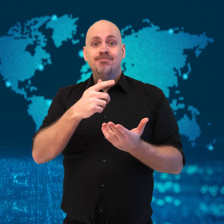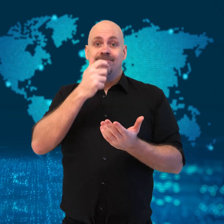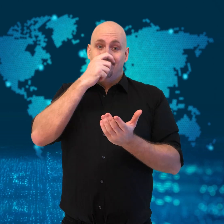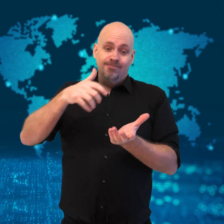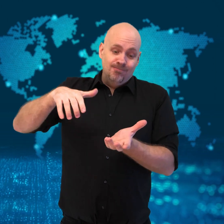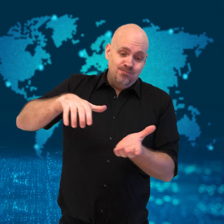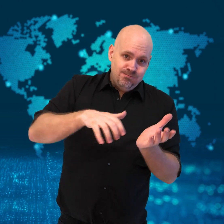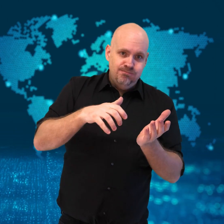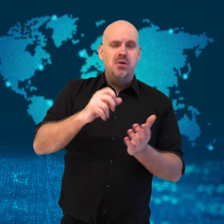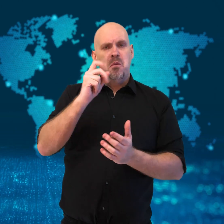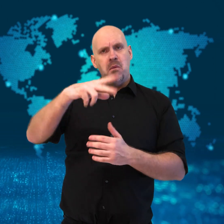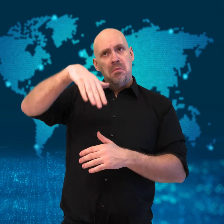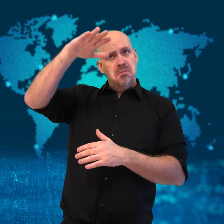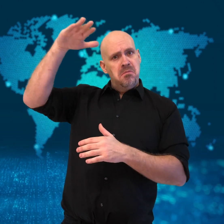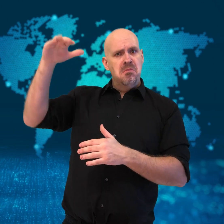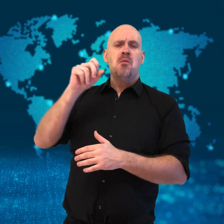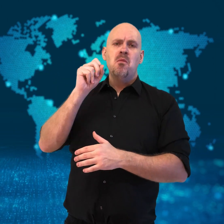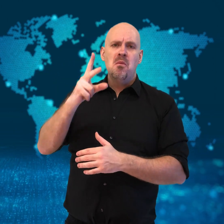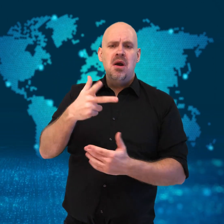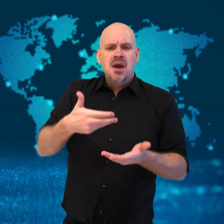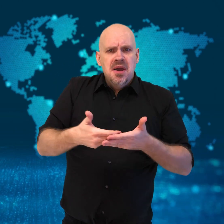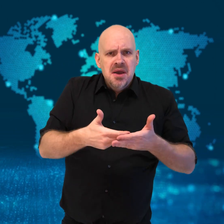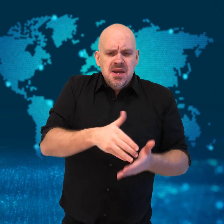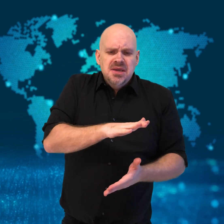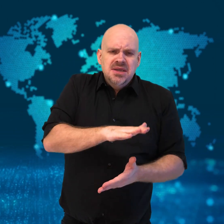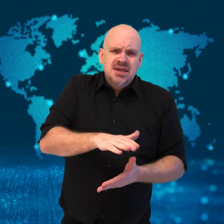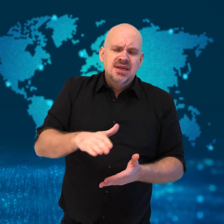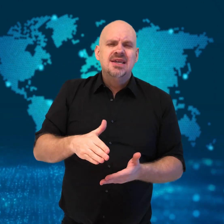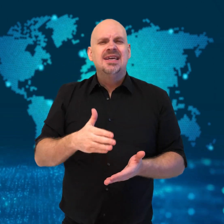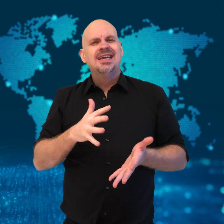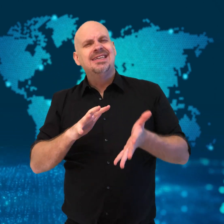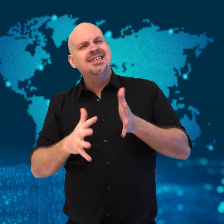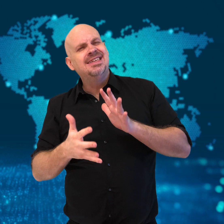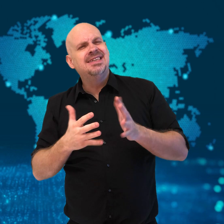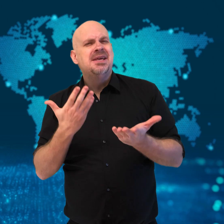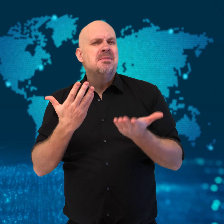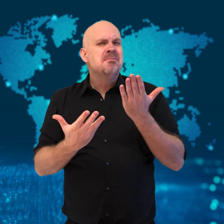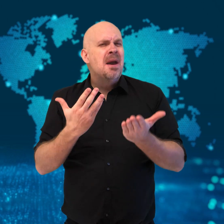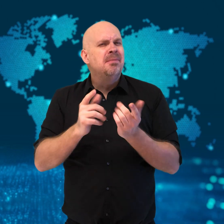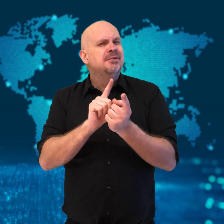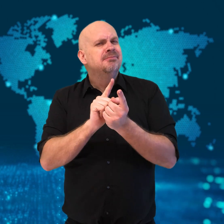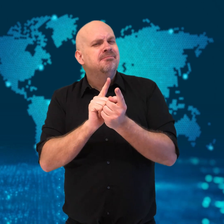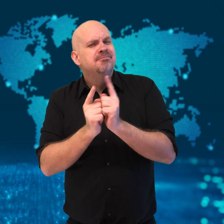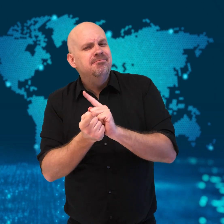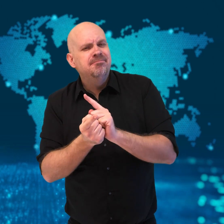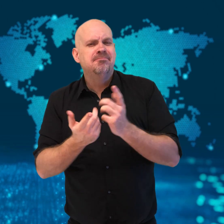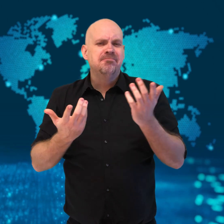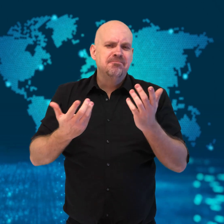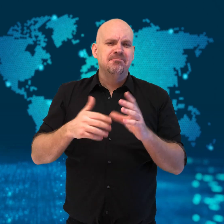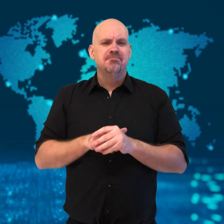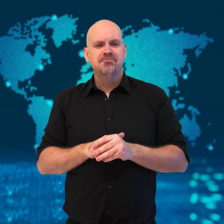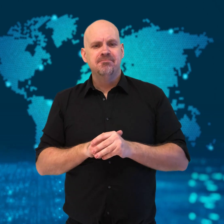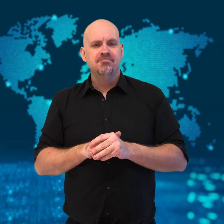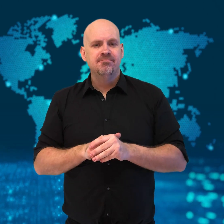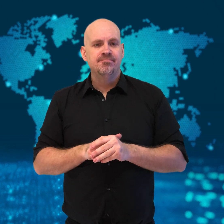but perhaps there are other methods that could be used for young children.